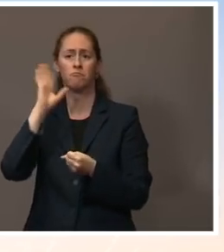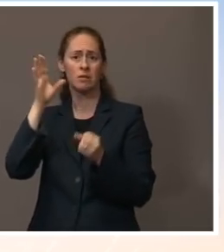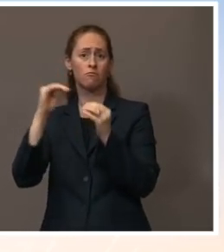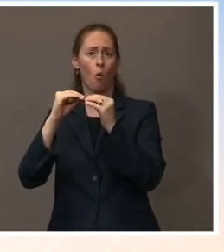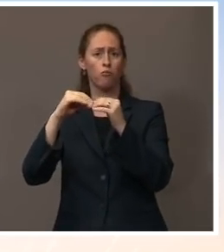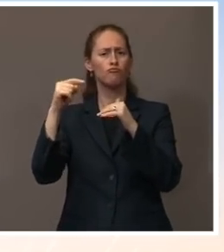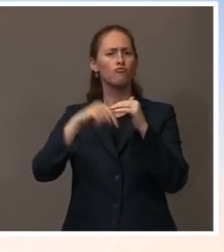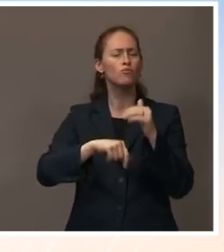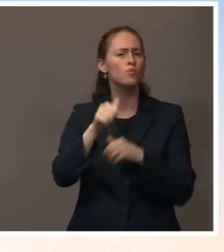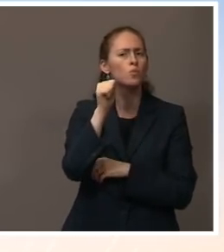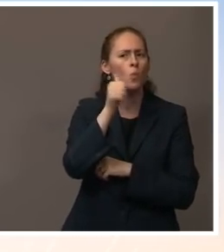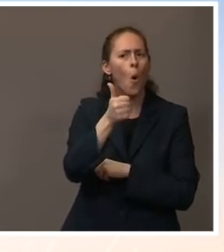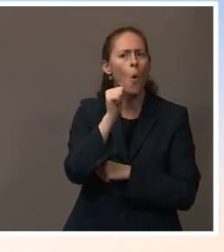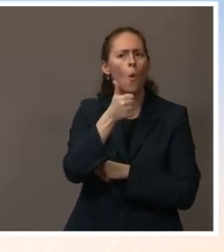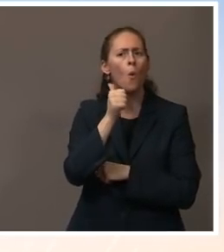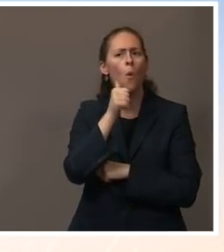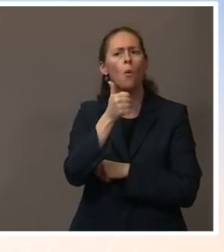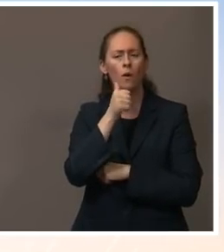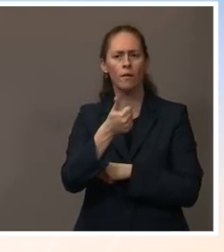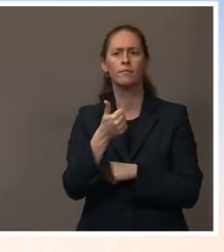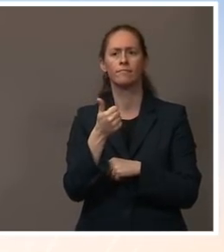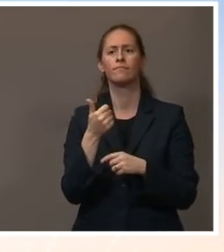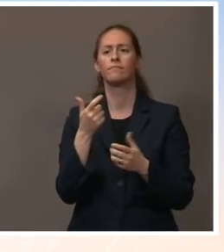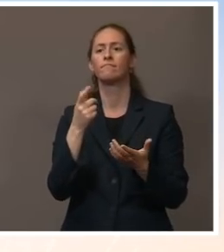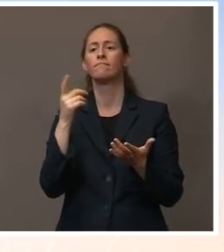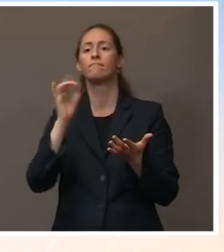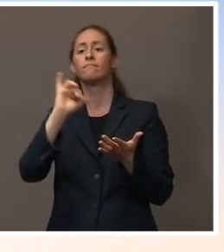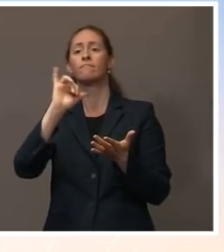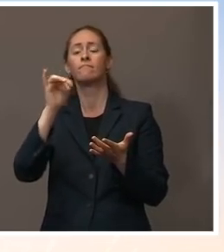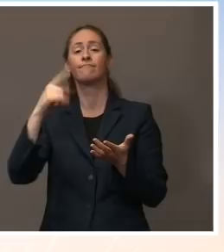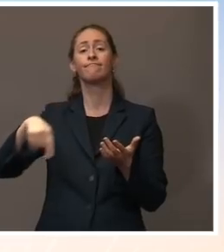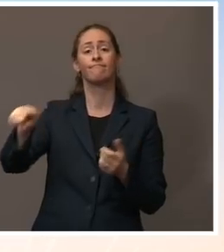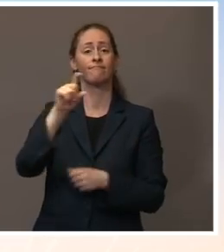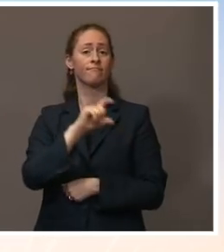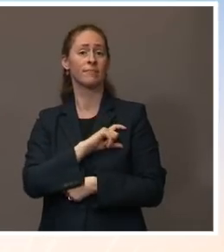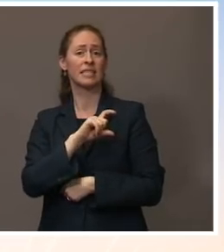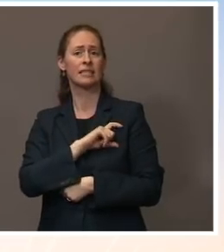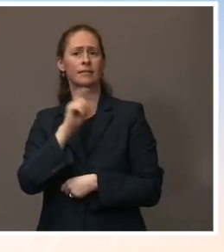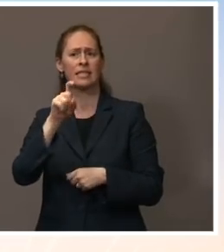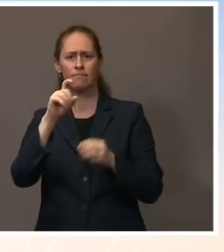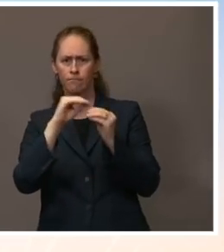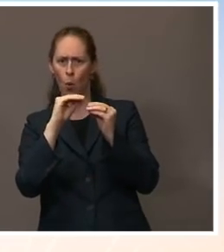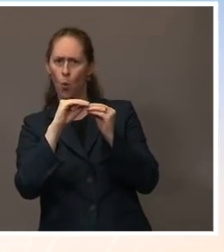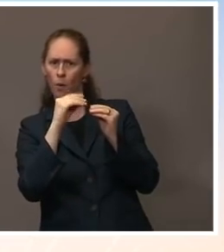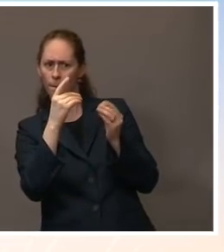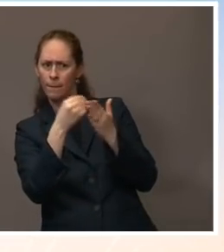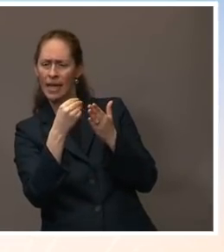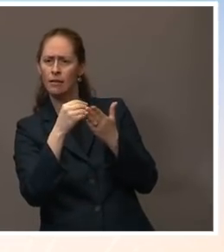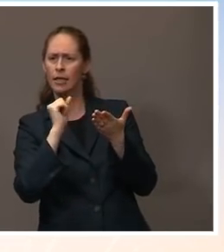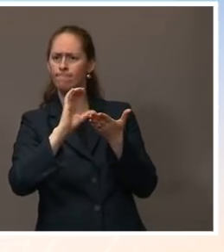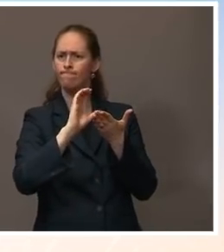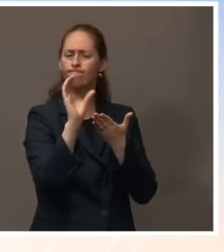supporting additional funding for community policing through his budget request, and helping state and local governments keep co- cops on the beat.